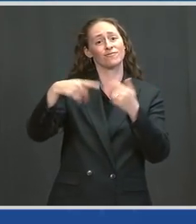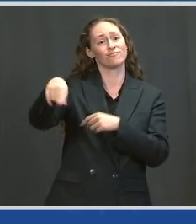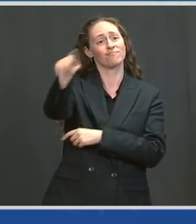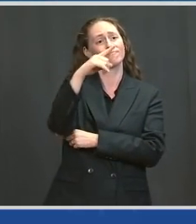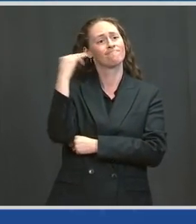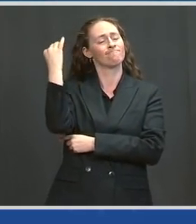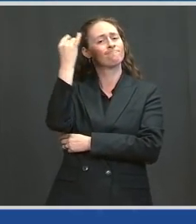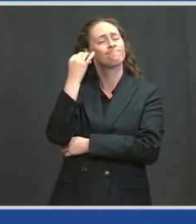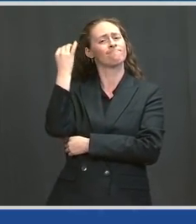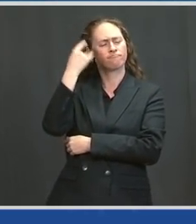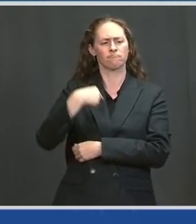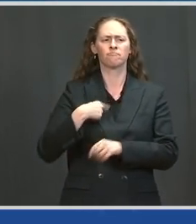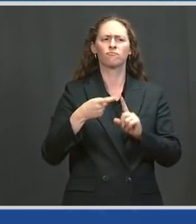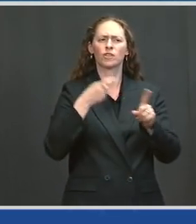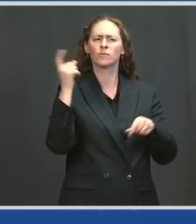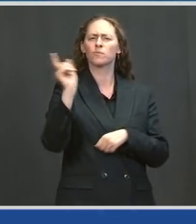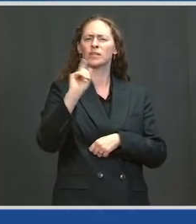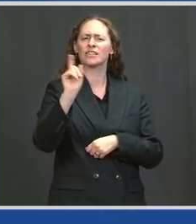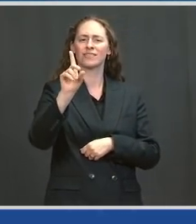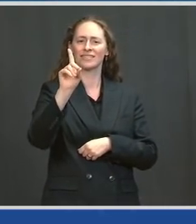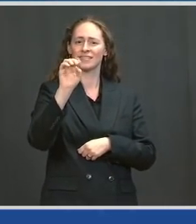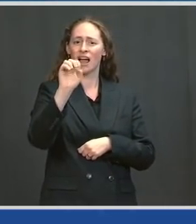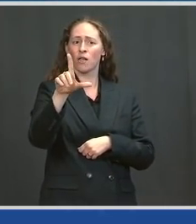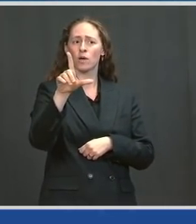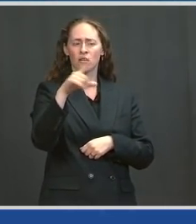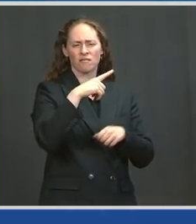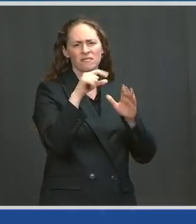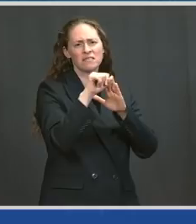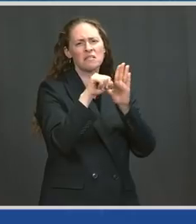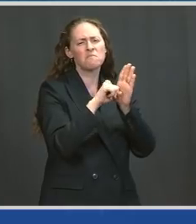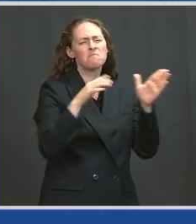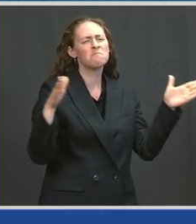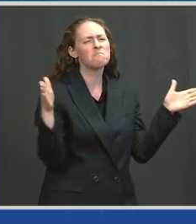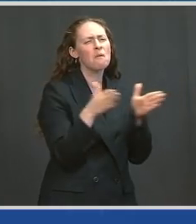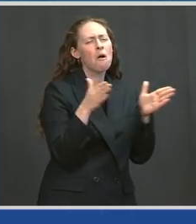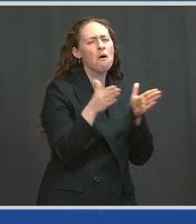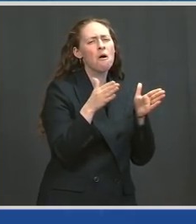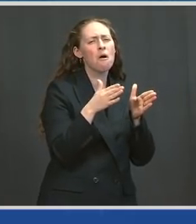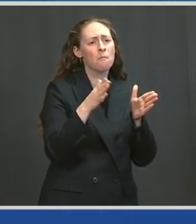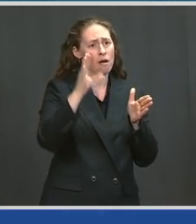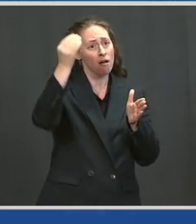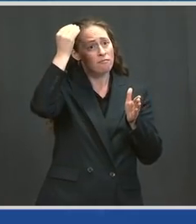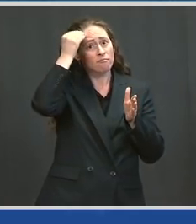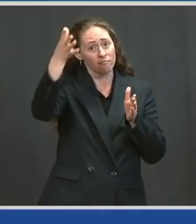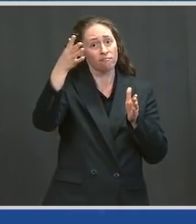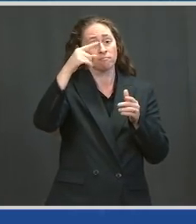we have the eighth largest black population in America, and we have one of the most talented members of Congress.